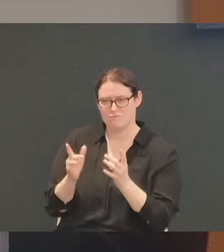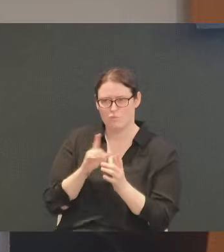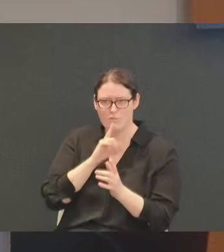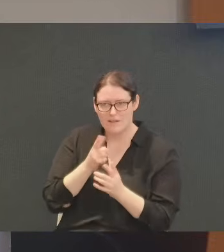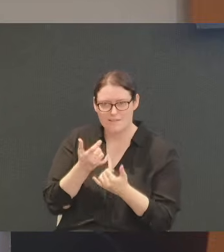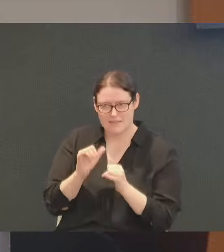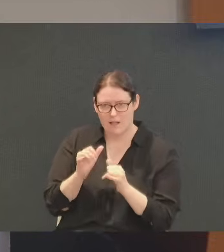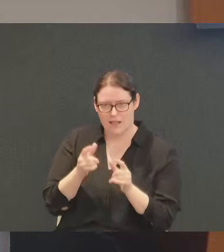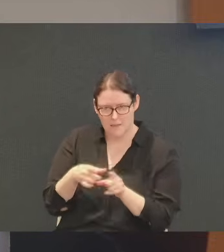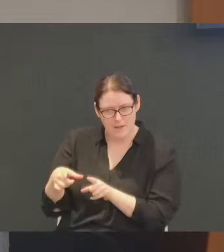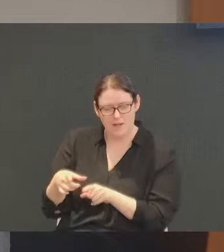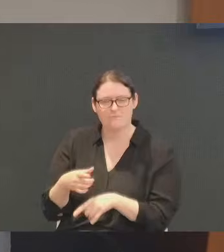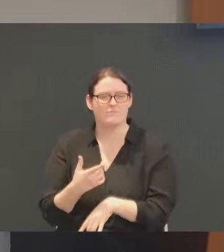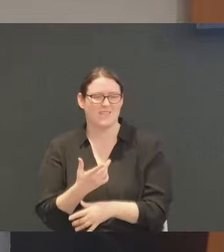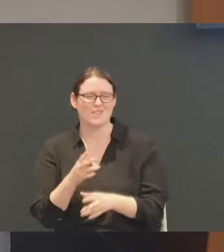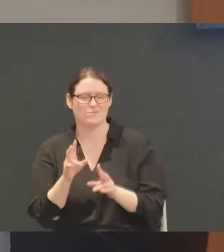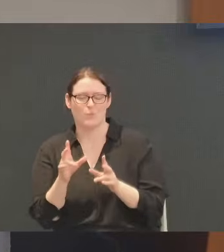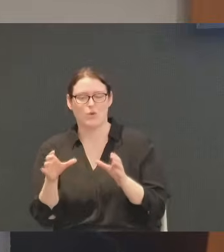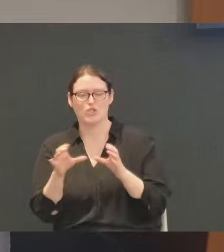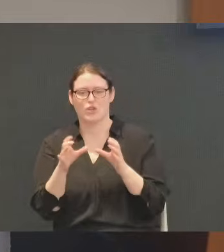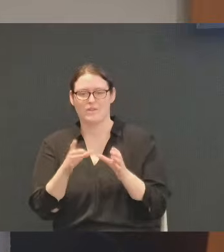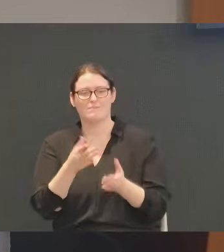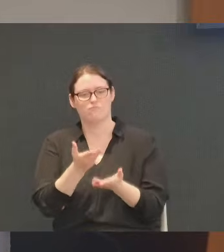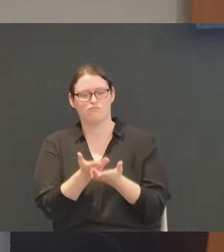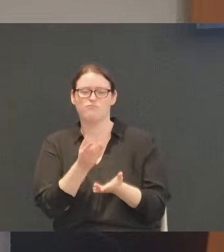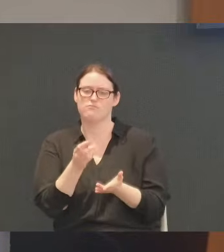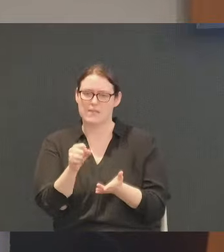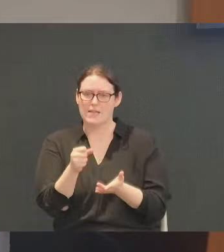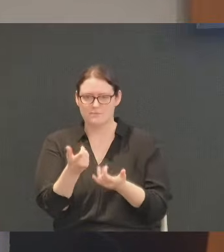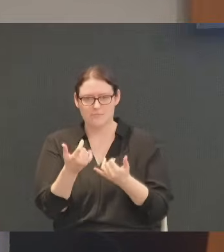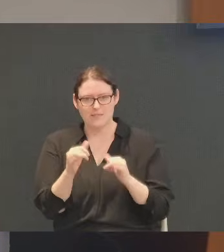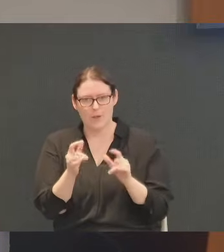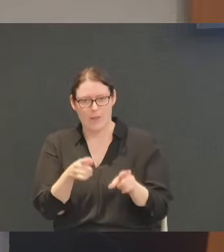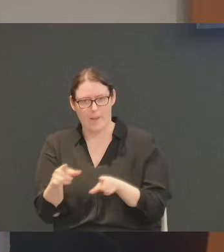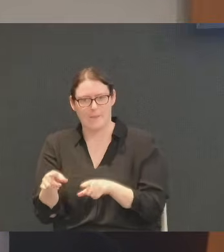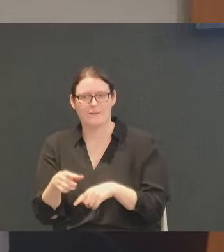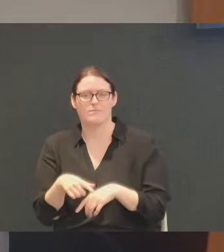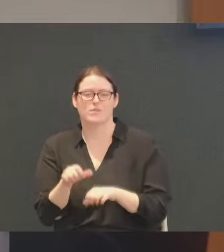just assure that the CRA is still in effect so that they can get the financing they need for